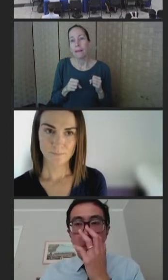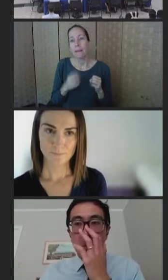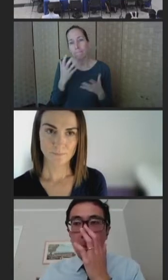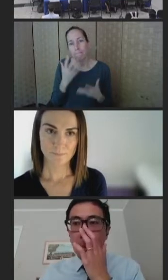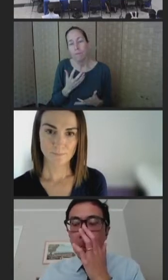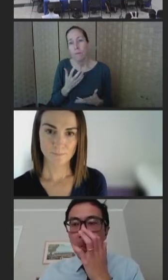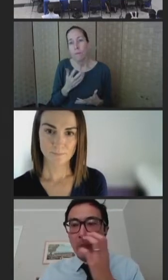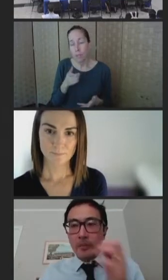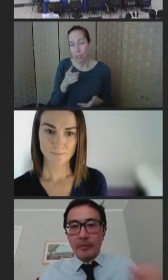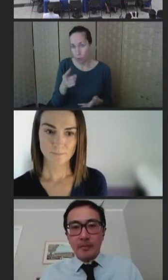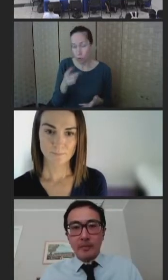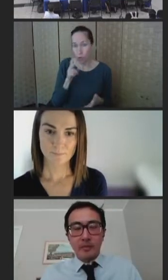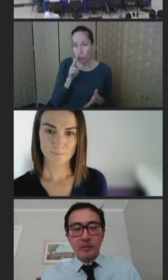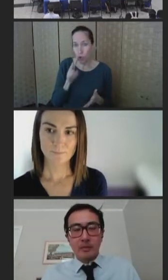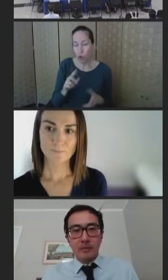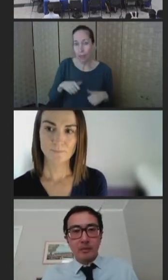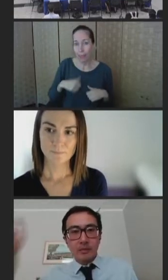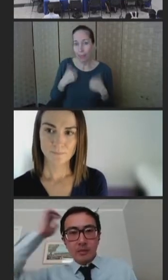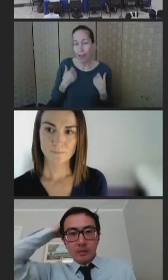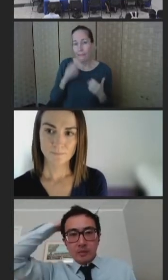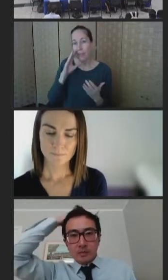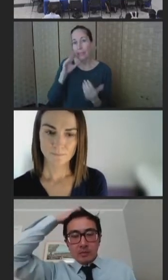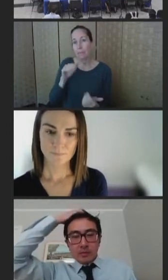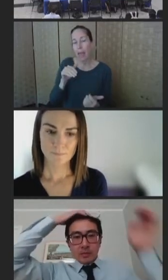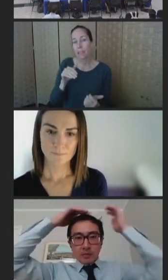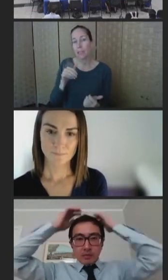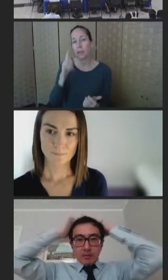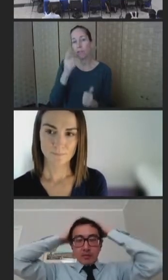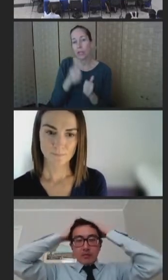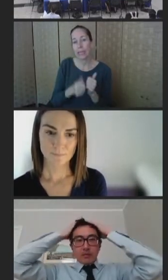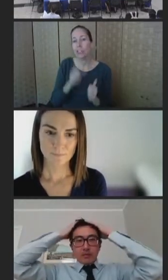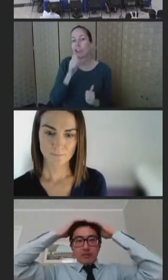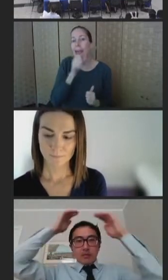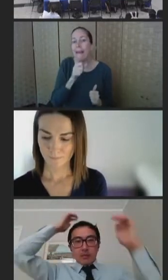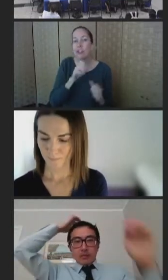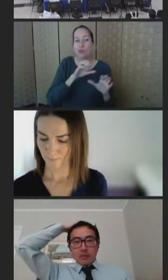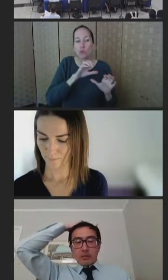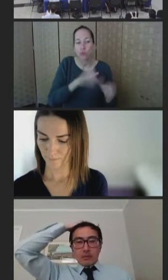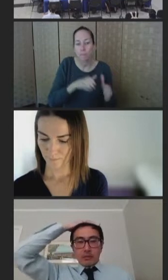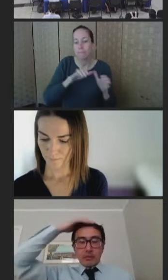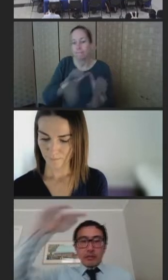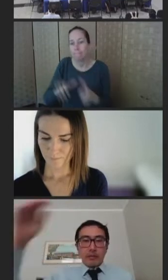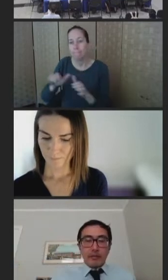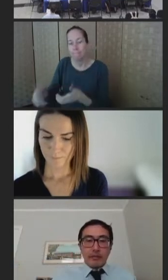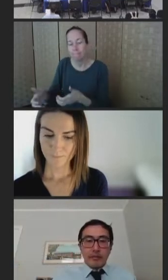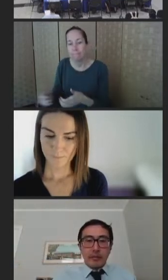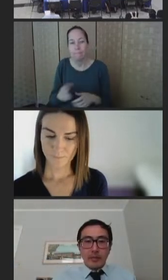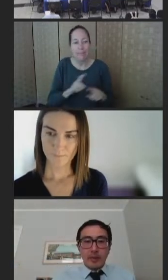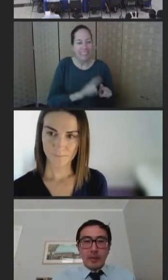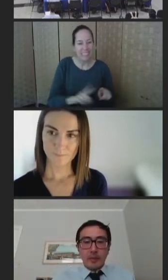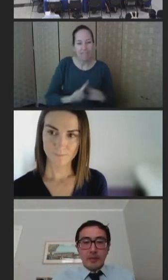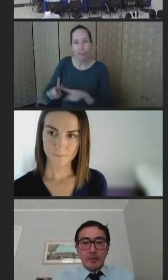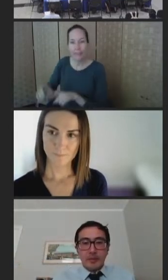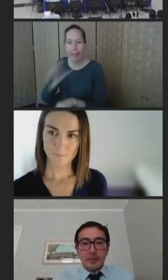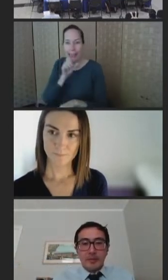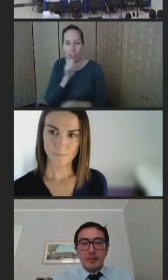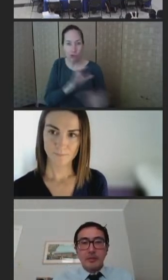life expectancy by age group? I'm assuming that -- well, I'm not sure what to assume. In other words,